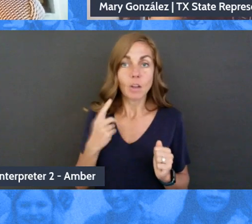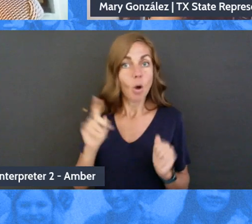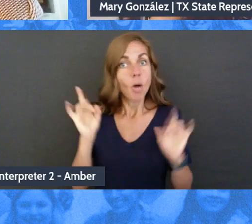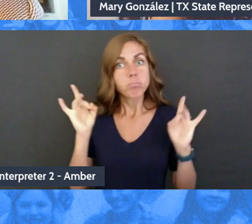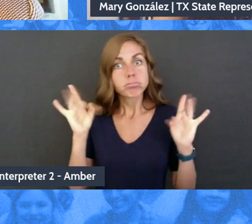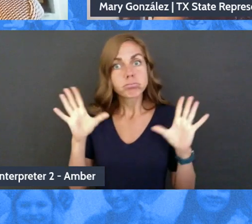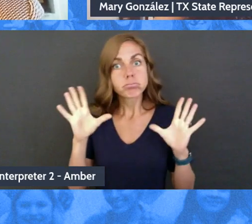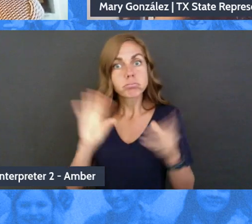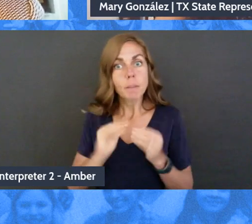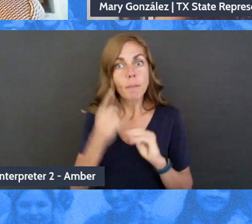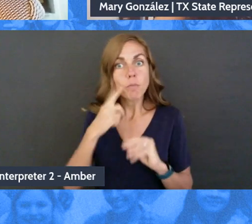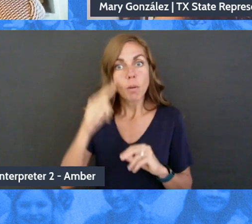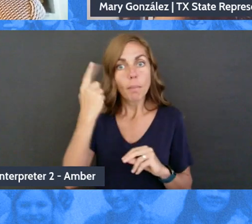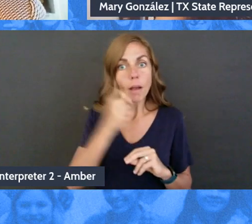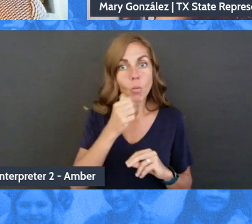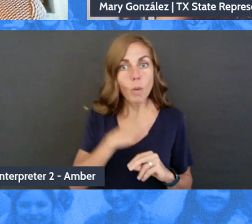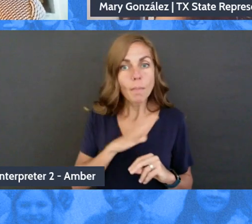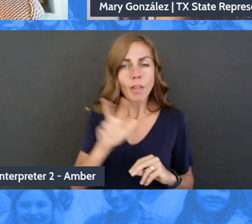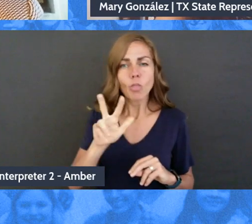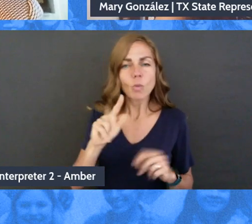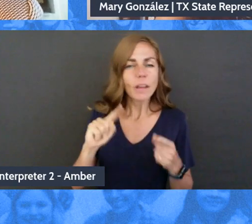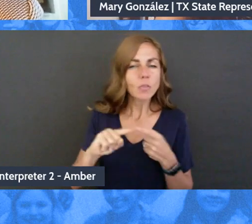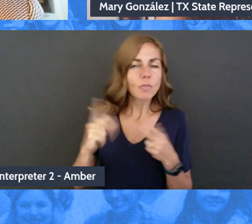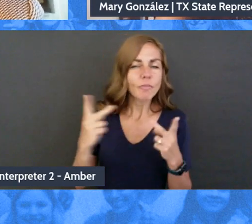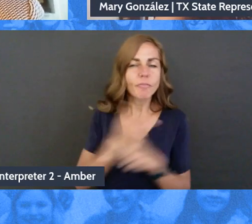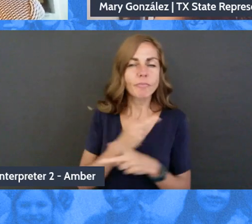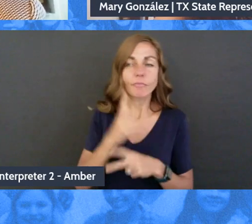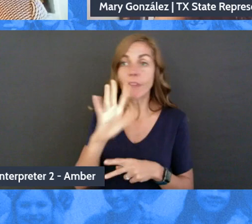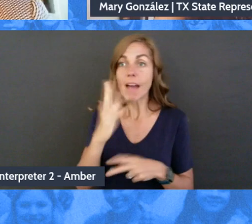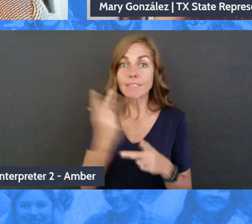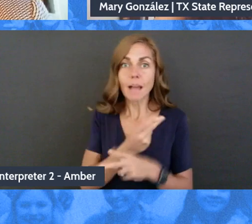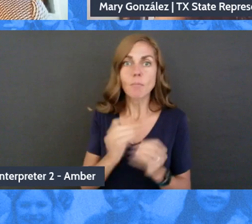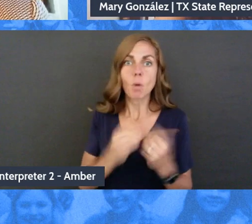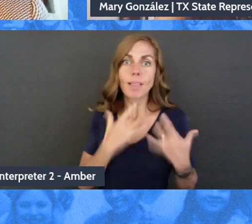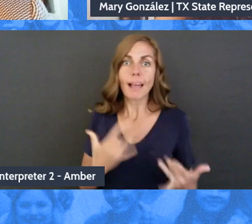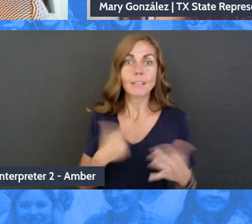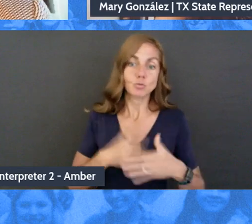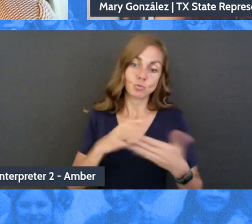three to five times more likely to die in childbirth